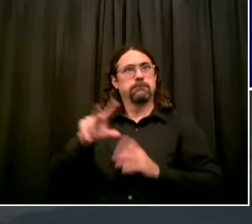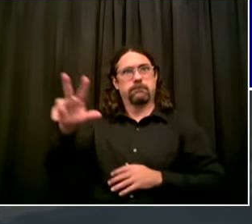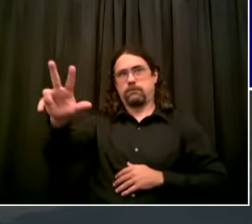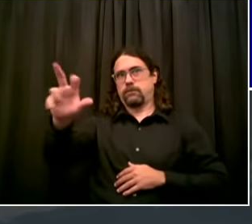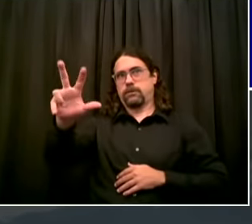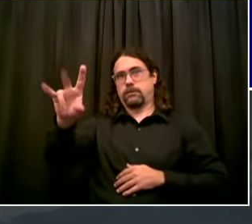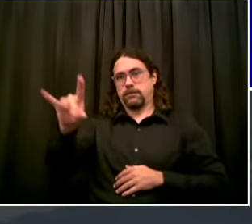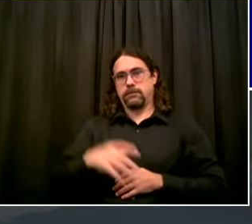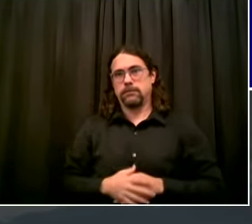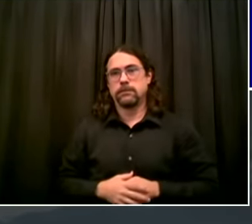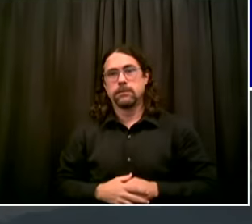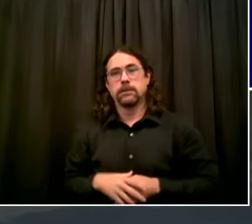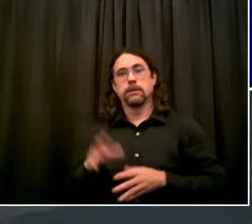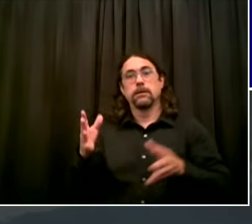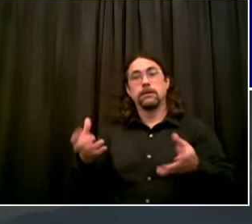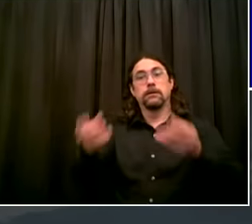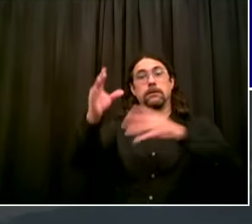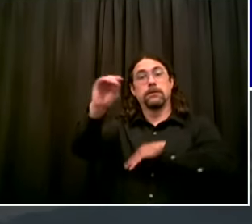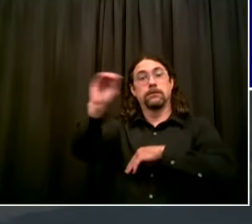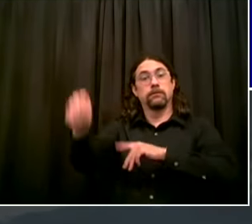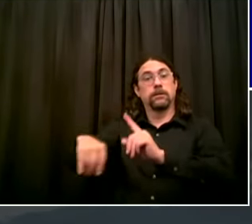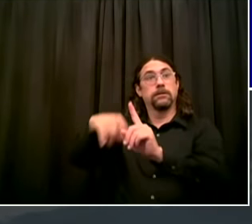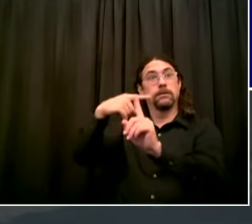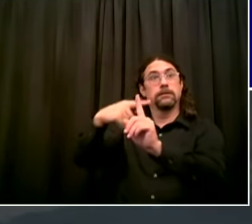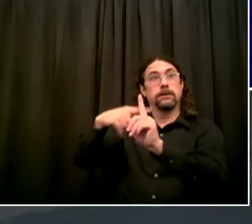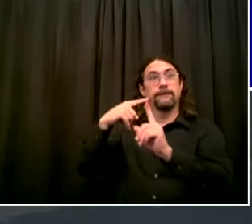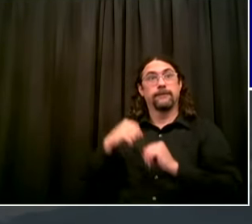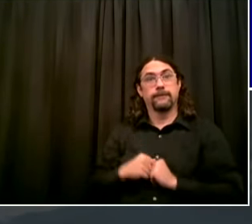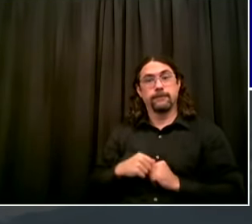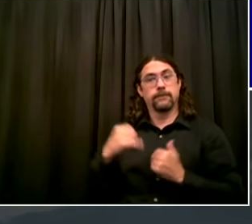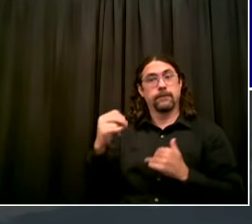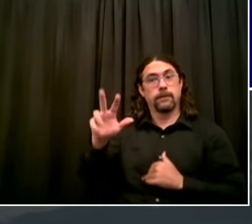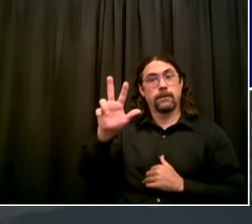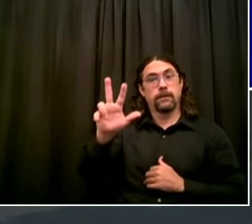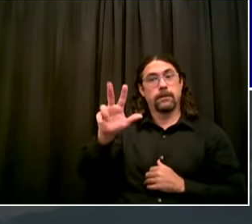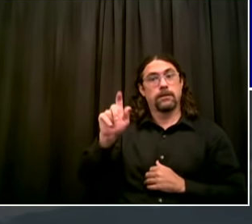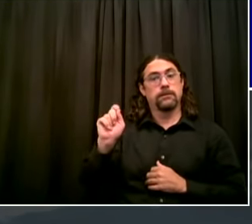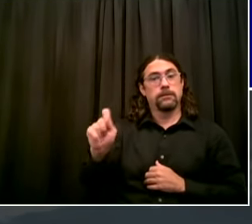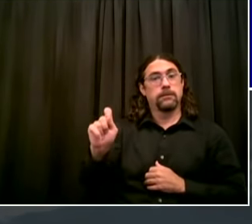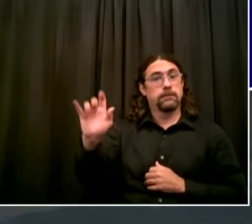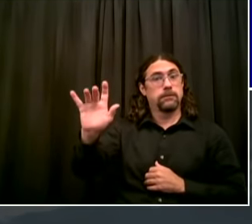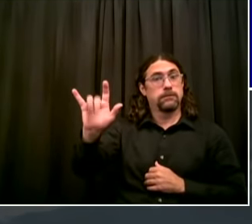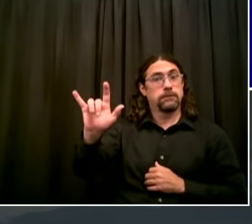YORK CITY. IN GENERAL WHAT WE ARE SEEING IN THE OTHER 137 ZIP CODES IS